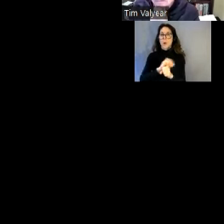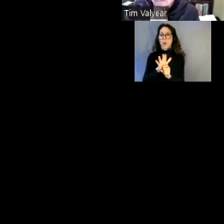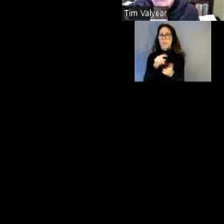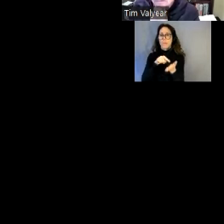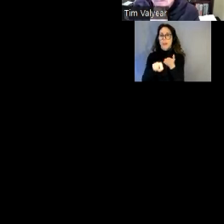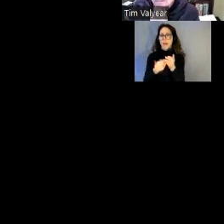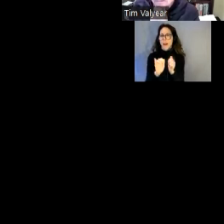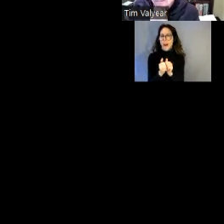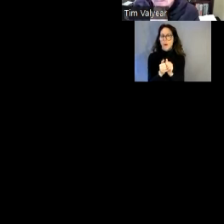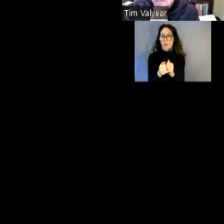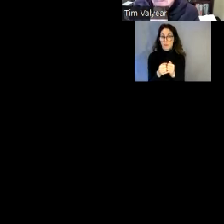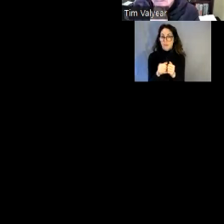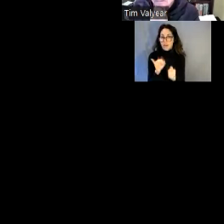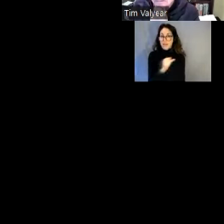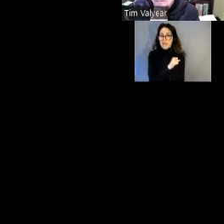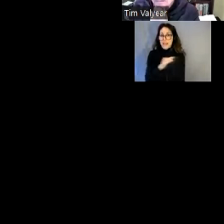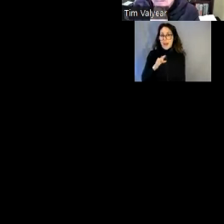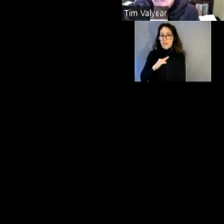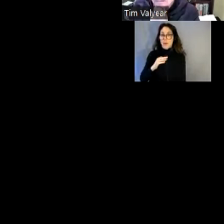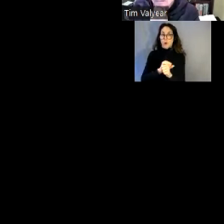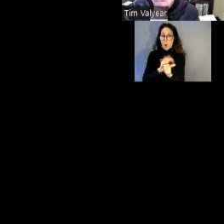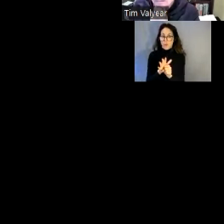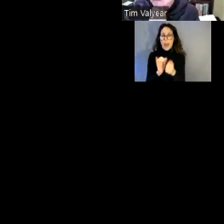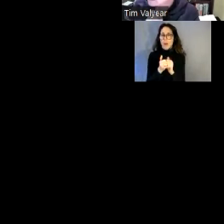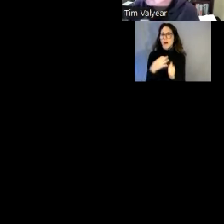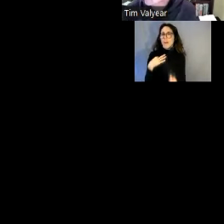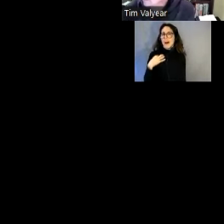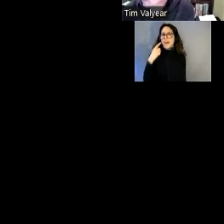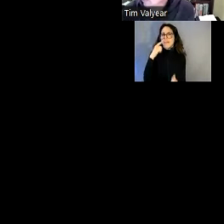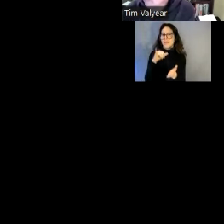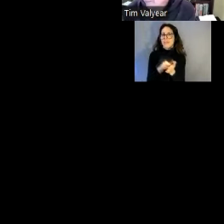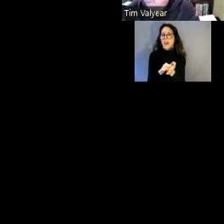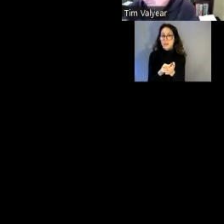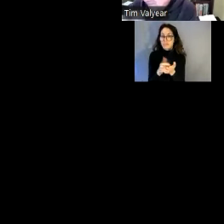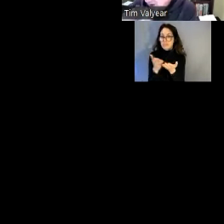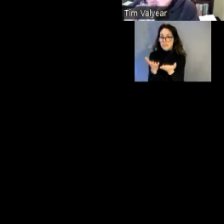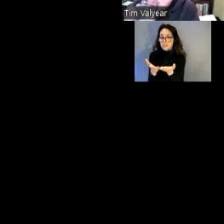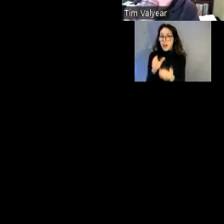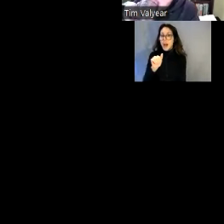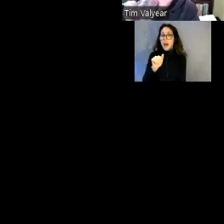the questions was about how to apply for the WSIB three